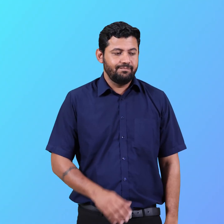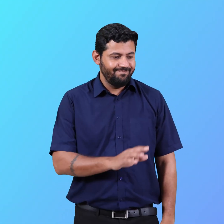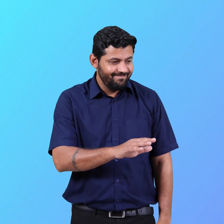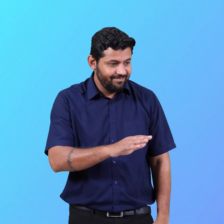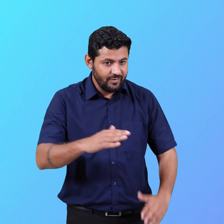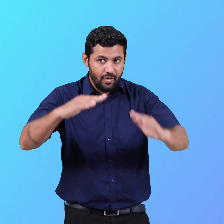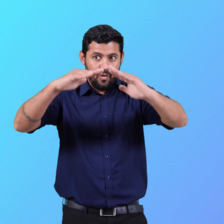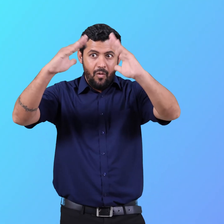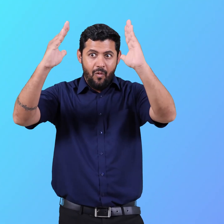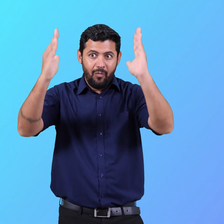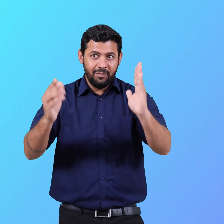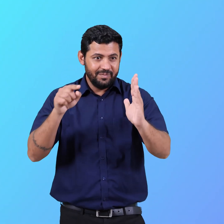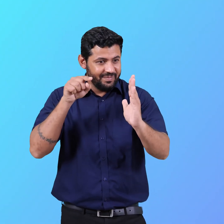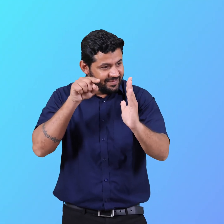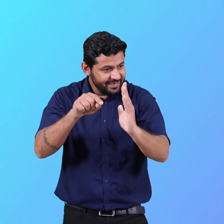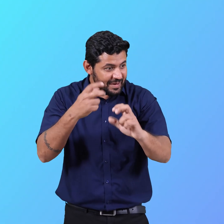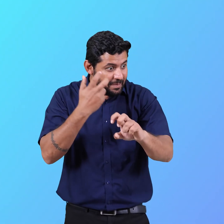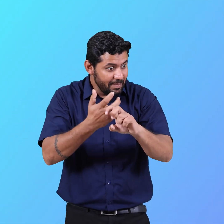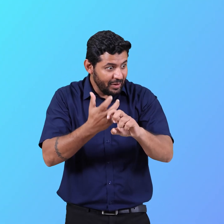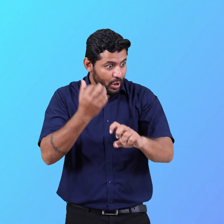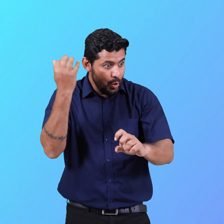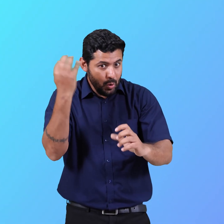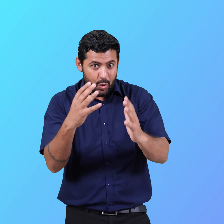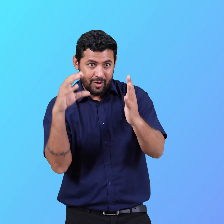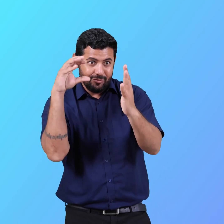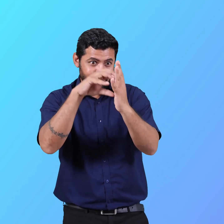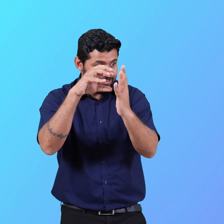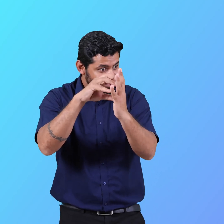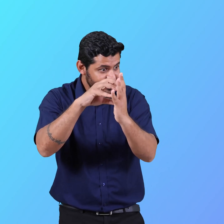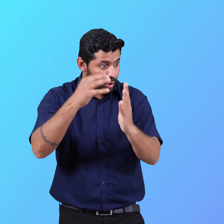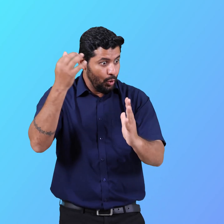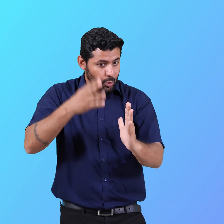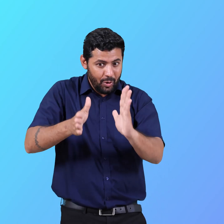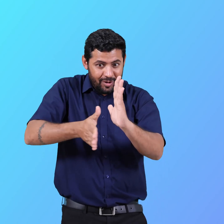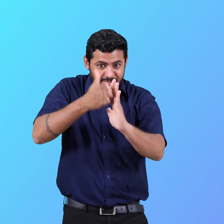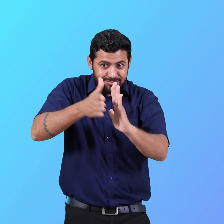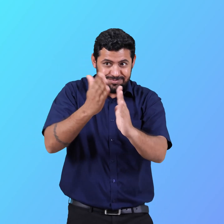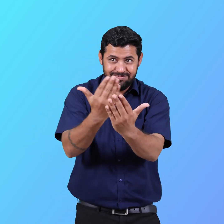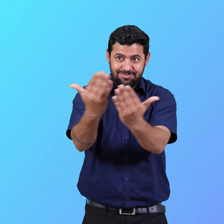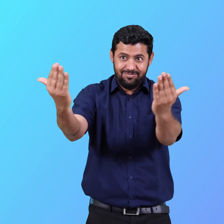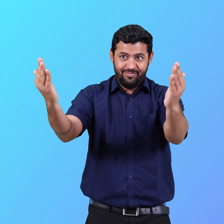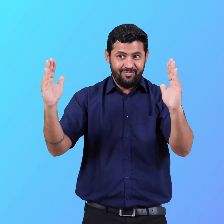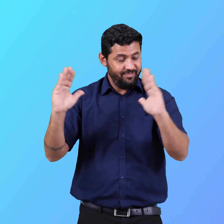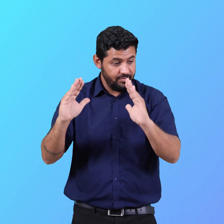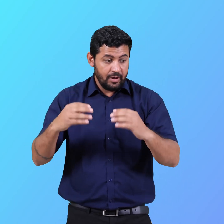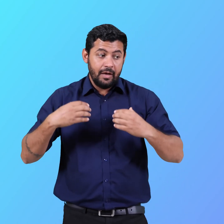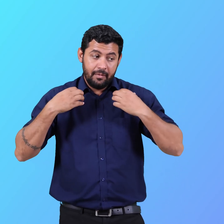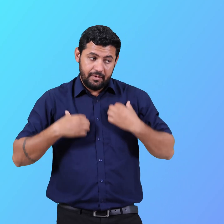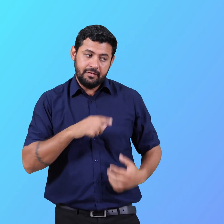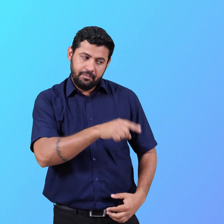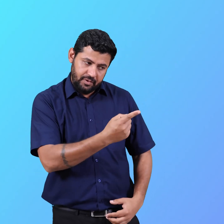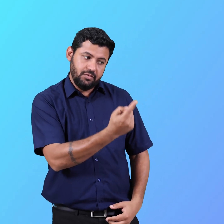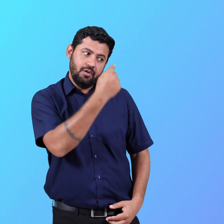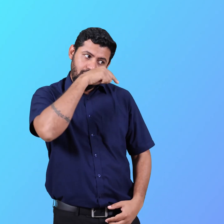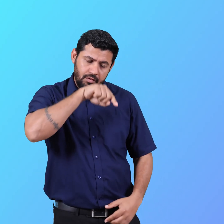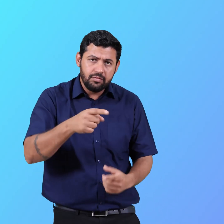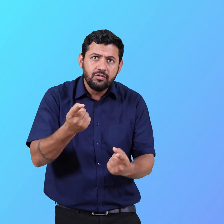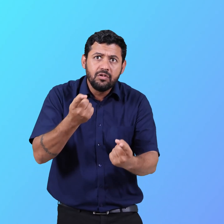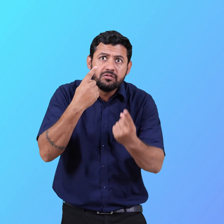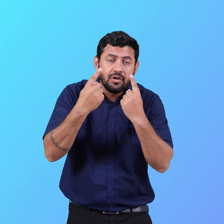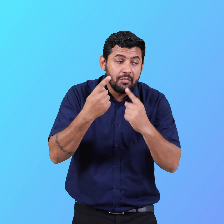“After new stones and plaster are put in a house, the priest must check the house.